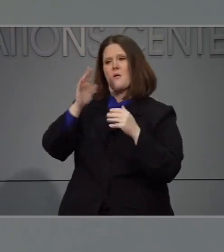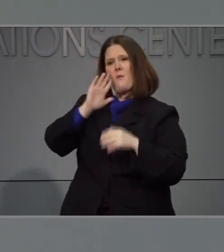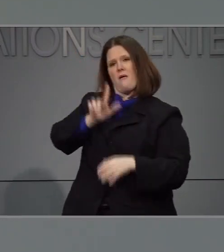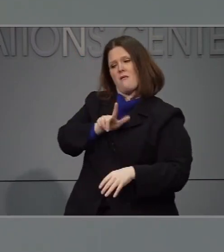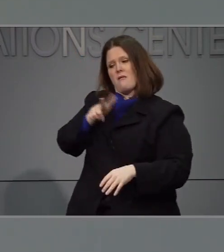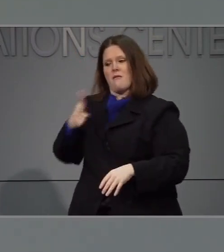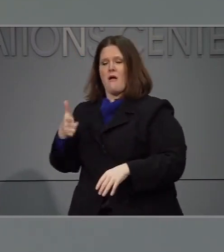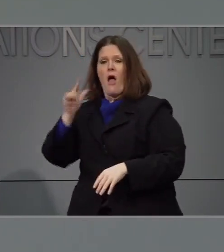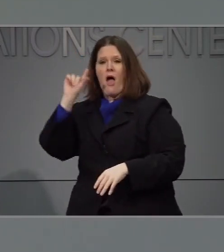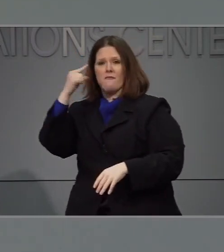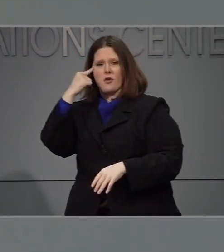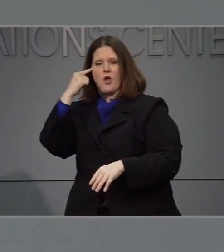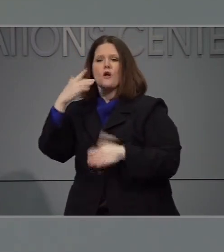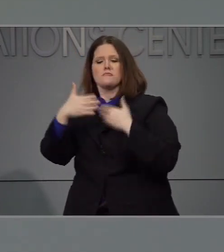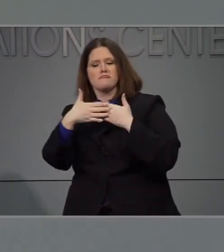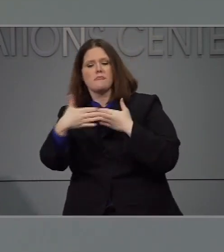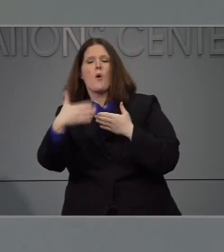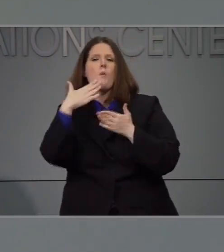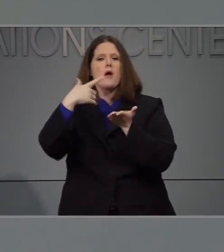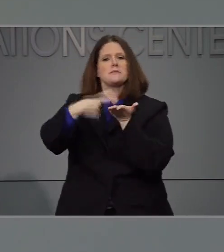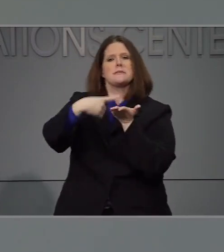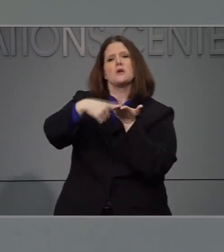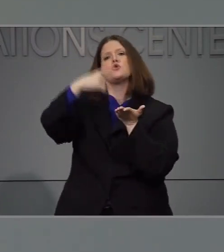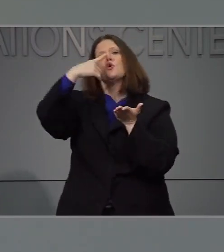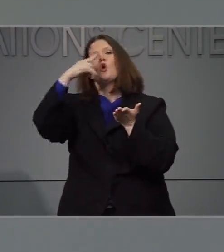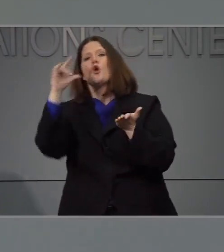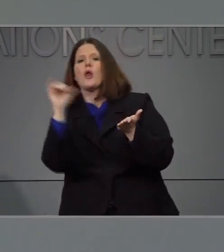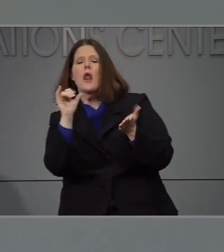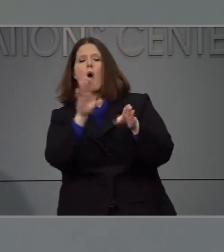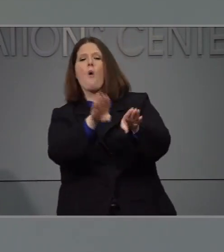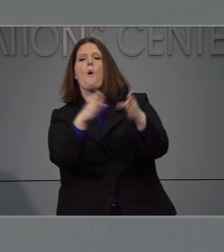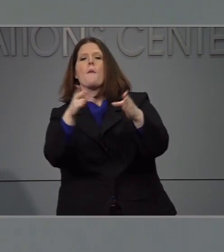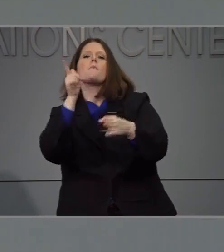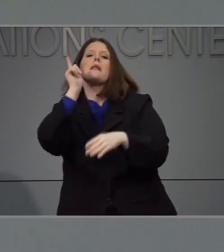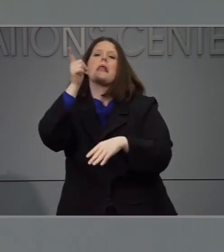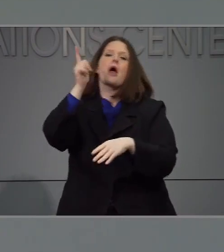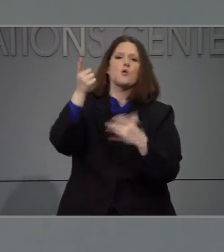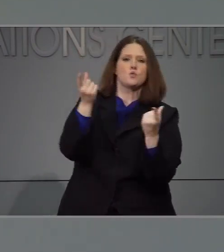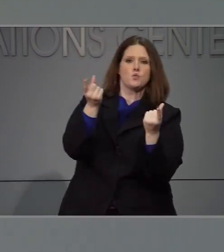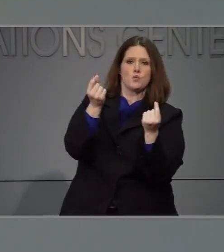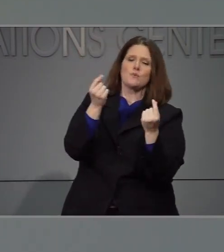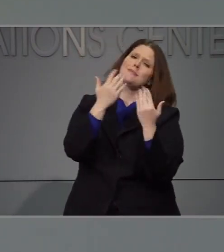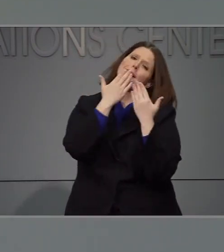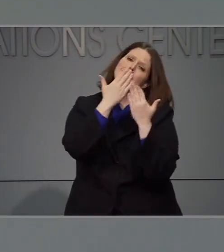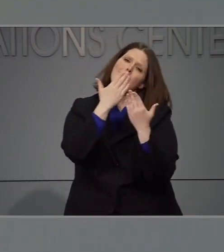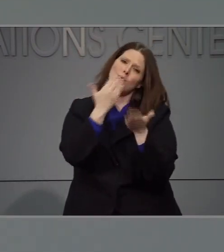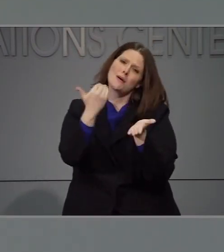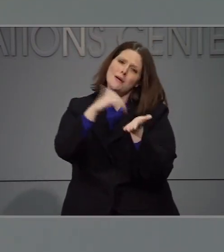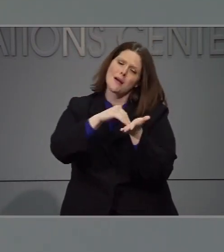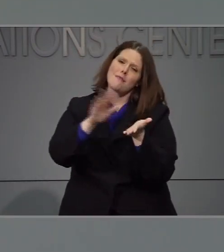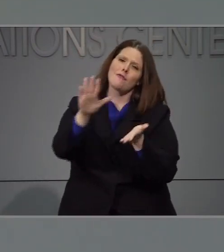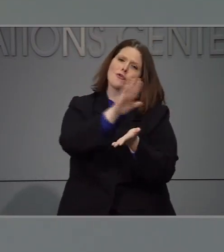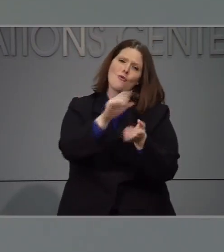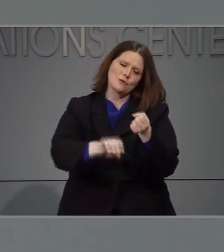WE'RE GOING TO BE ABLE TO MOVE INTO SOME PHASED REOPENING. I'M GOING TO TURN IT BACK TO THE GOVERNOR WHO'S GOING TO TALK YOU THROUGH WHAT THAT